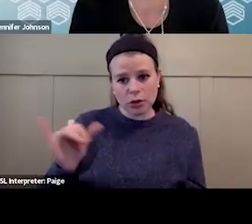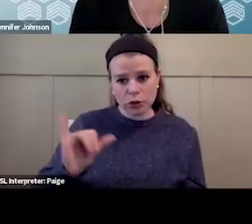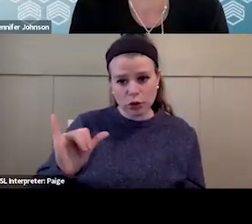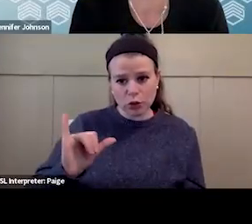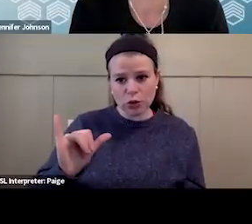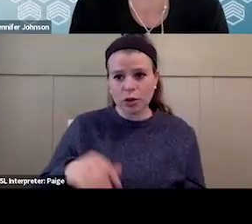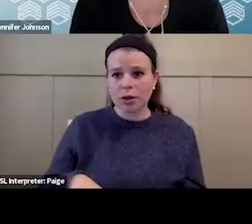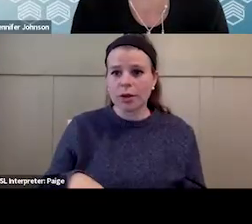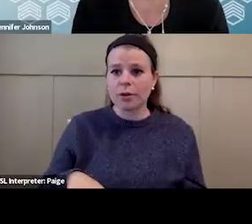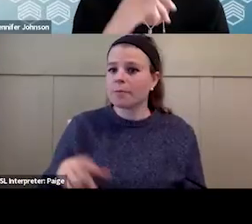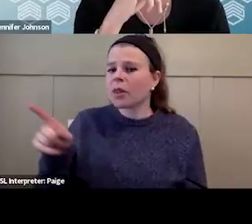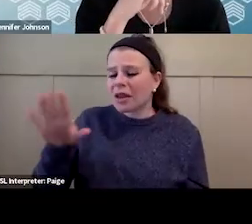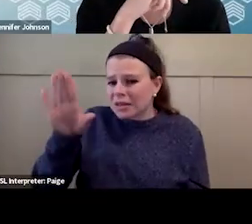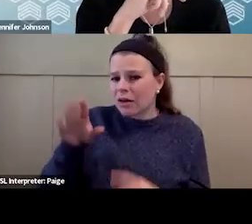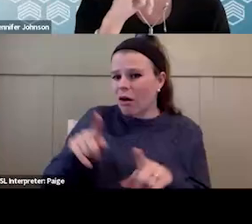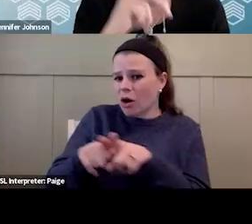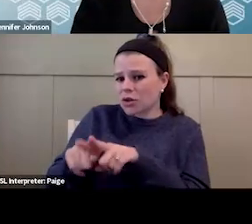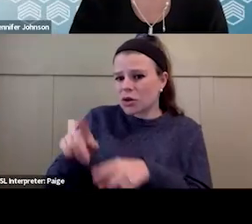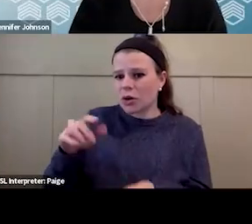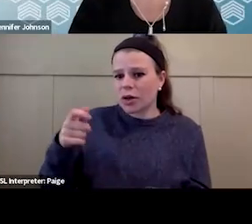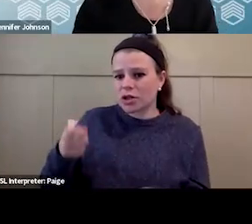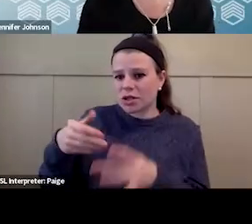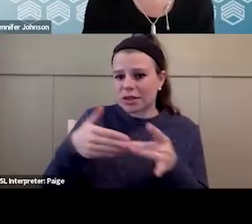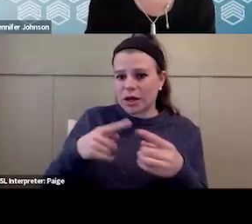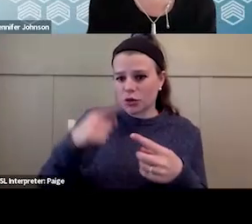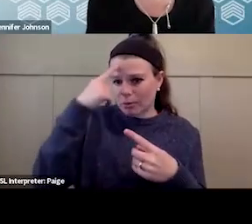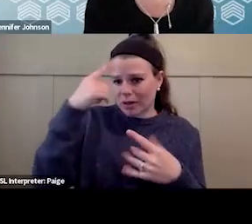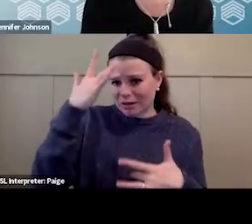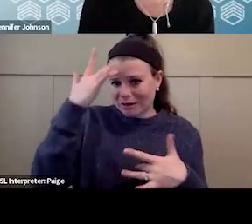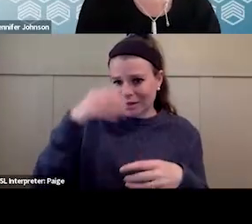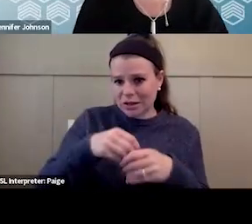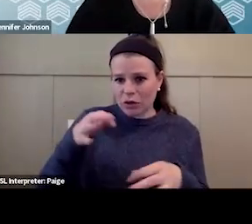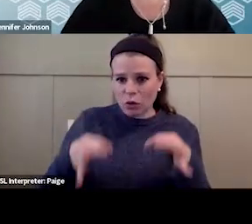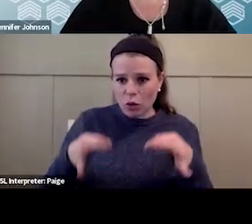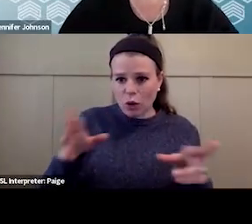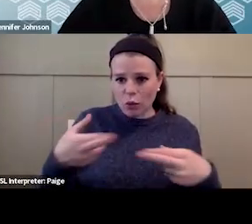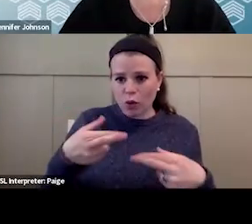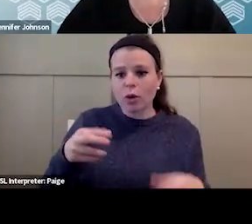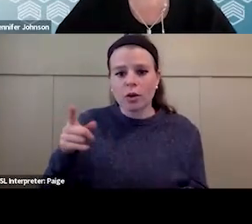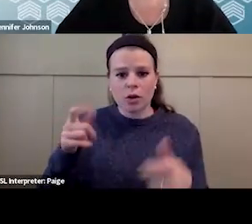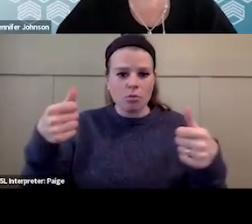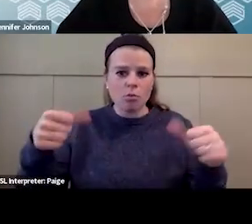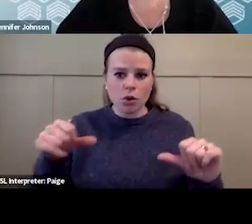Uh, so- And also the Judge's Guide to Mental Illness in the Courtroom, Brianna posted the link to that in the chat as well.